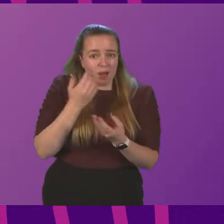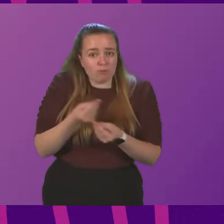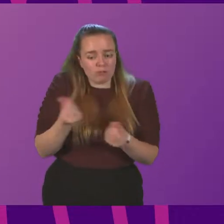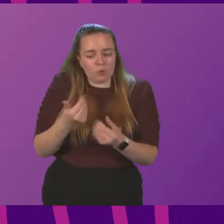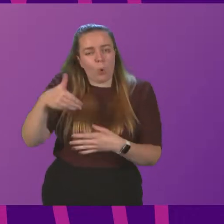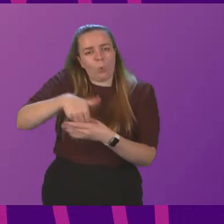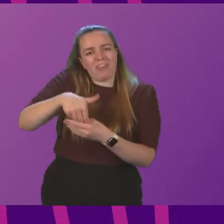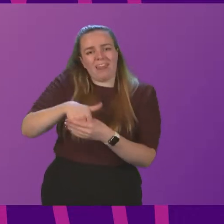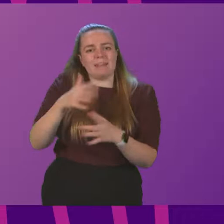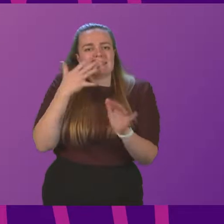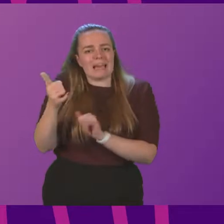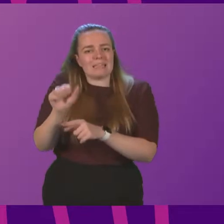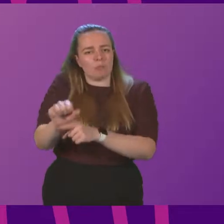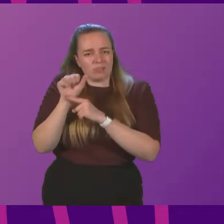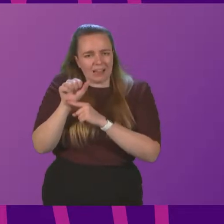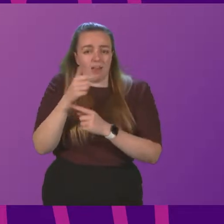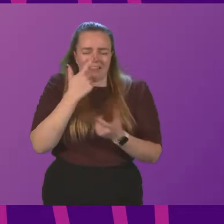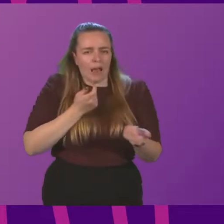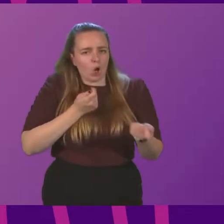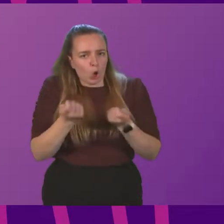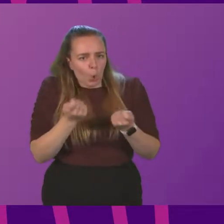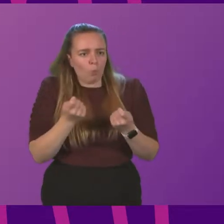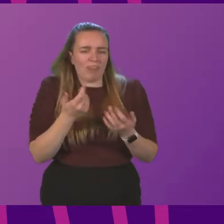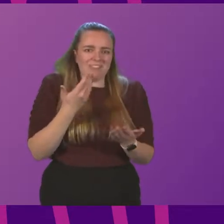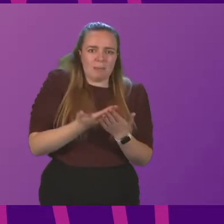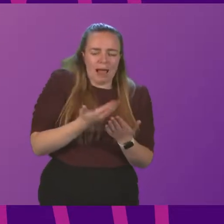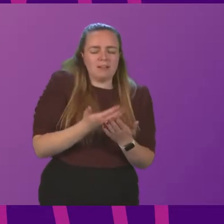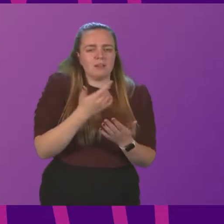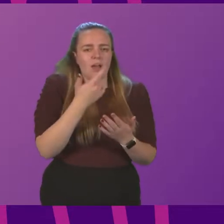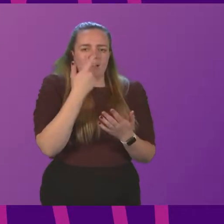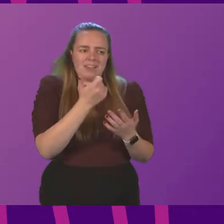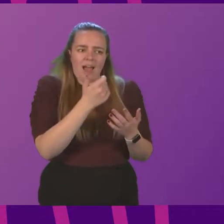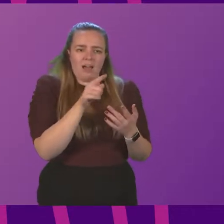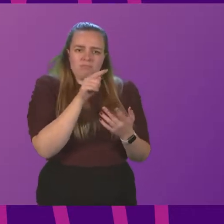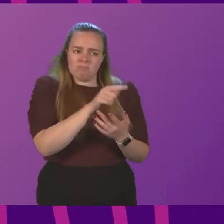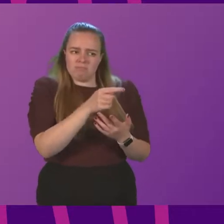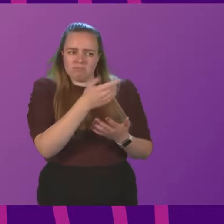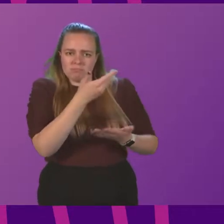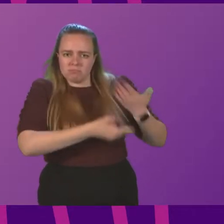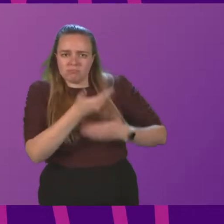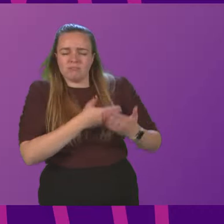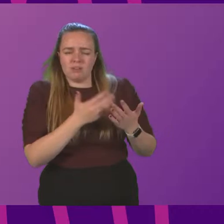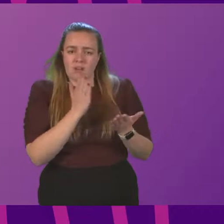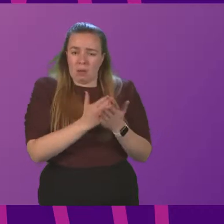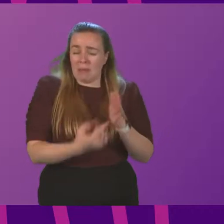Scotland to cope with increased demand? Will he reiterate how important it is to continue